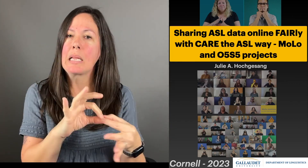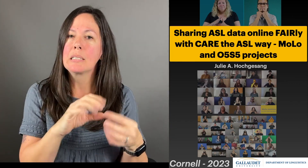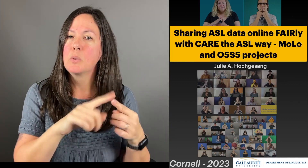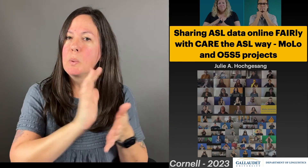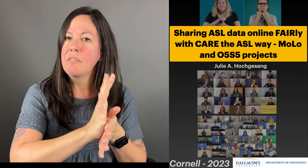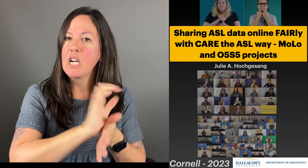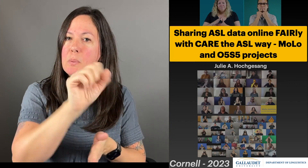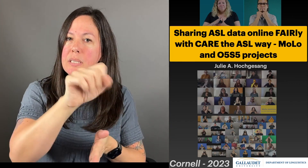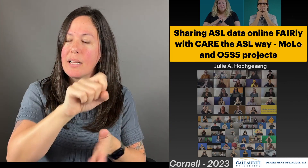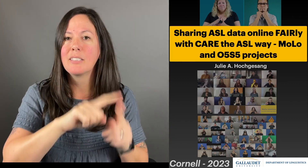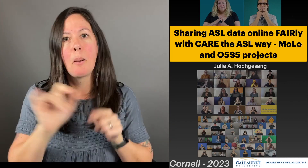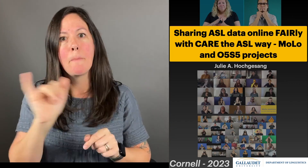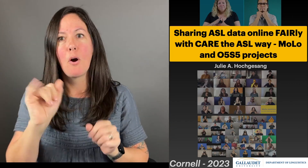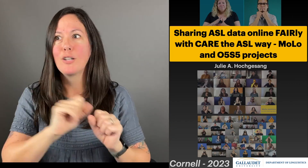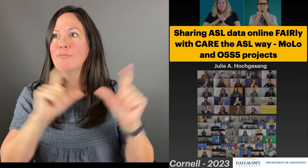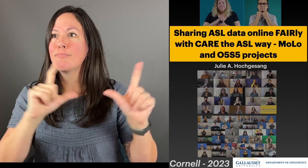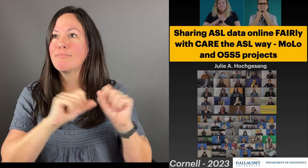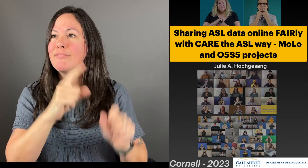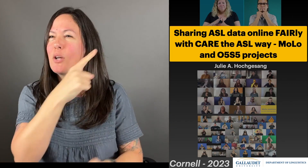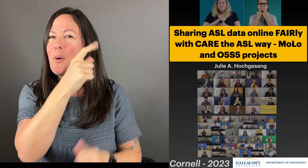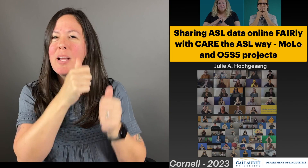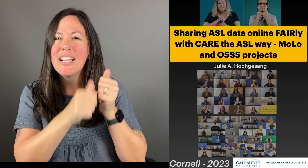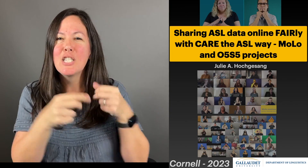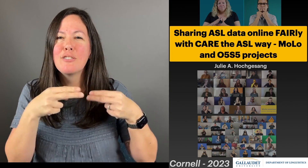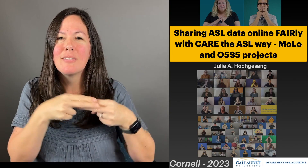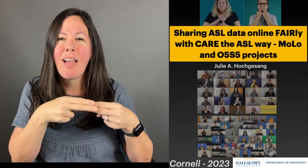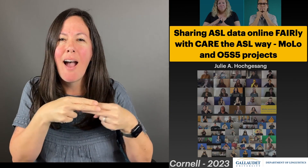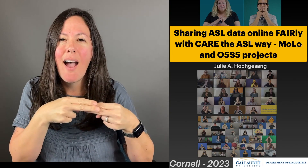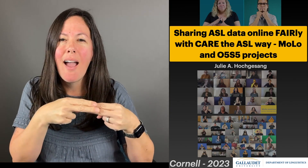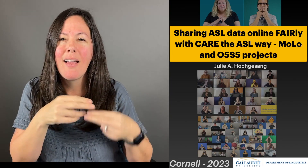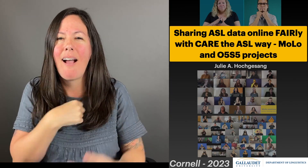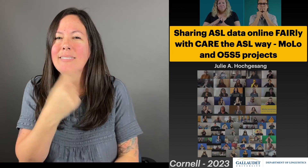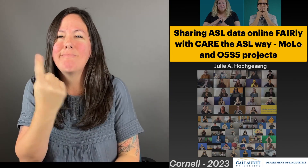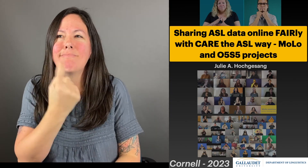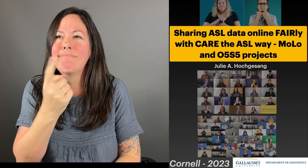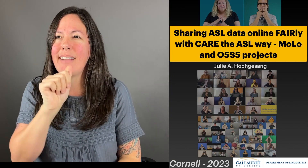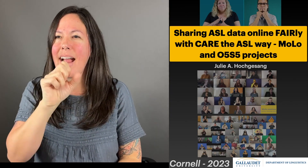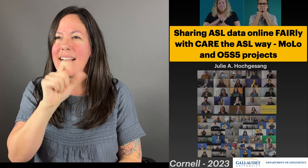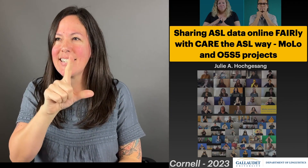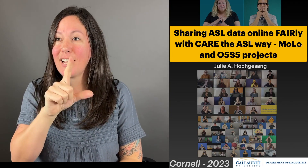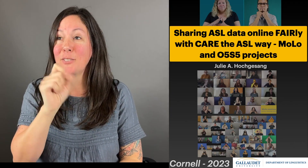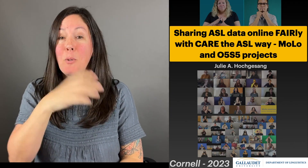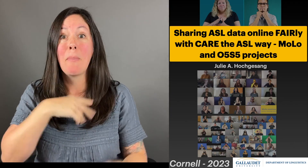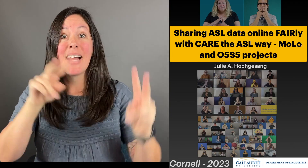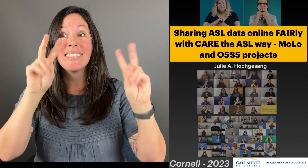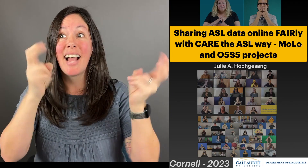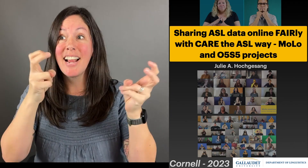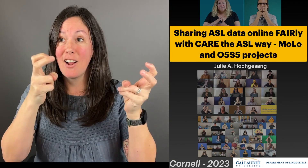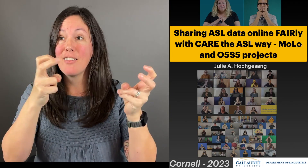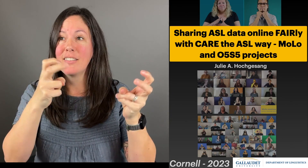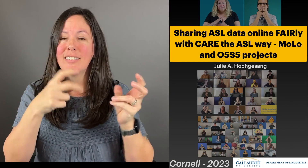It feels as if ASL becomes marginalized from that text so you will notice on the